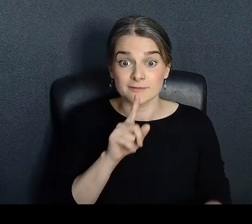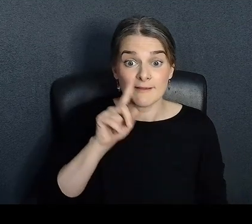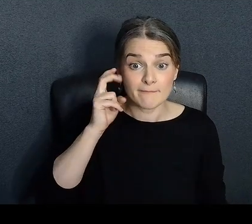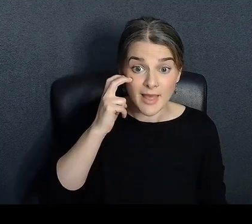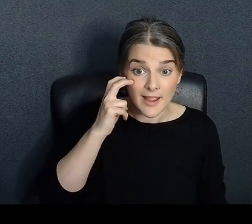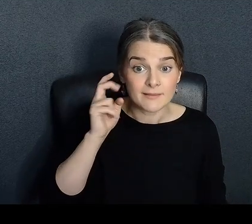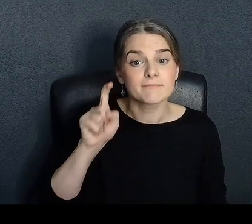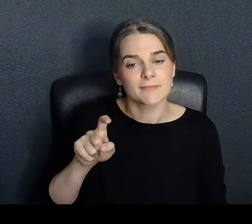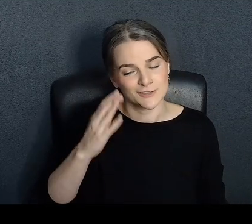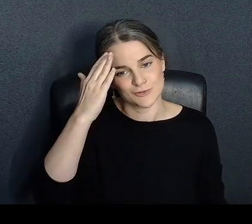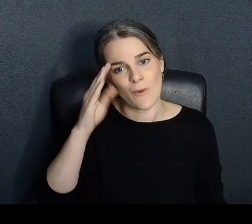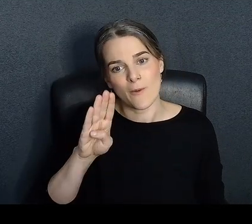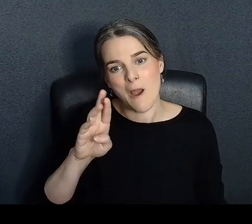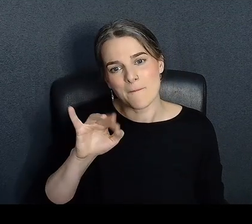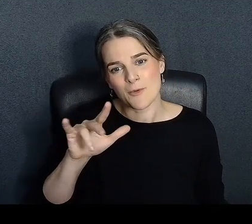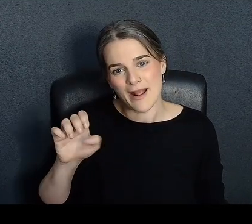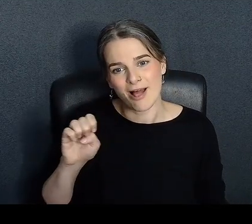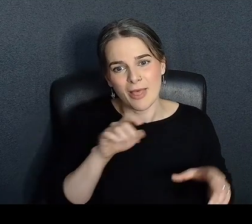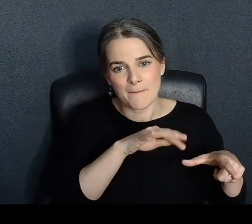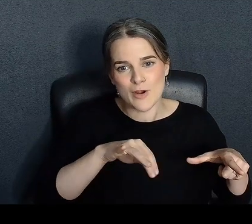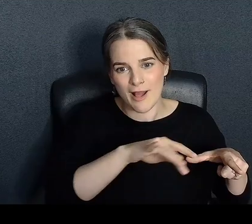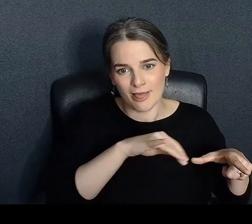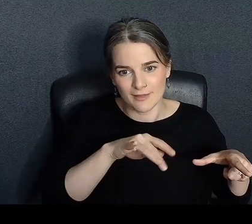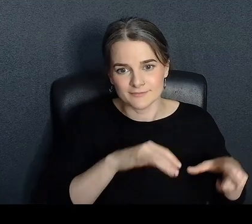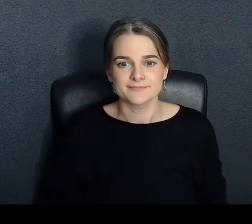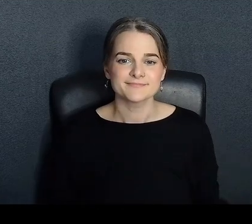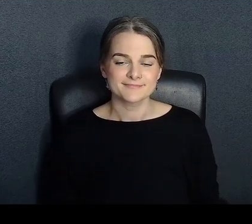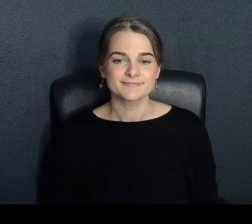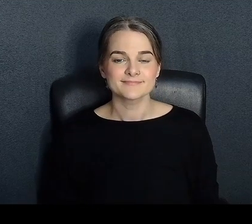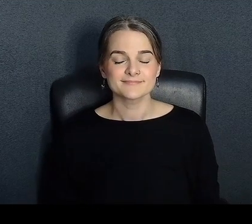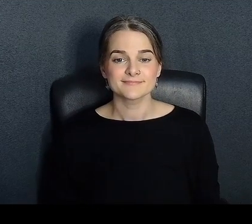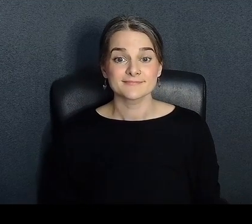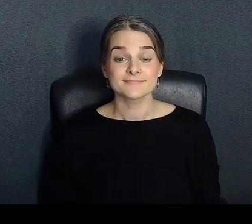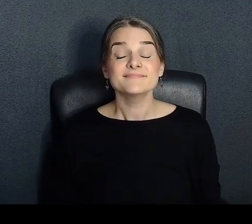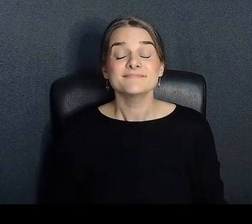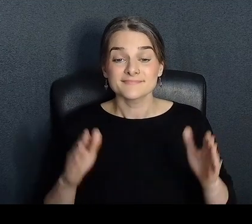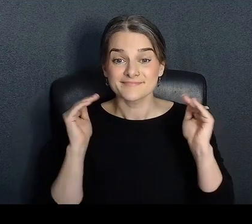Speech to speech. That's when the communication assistant who